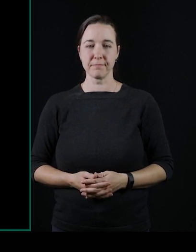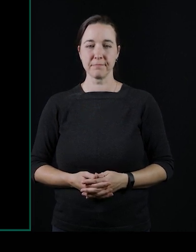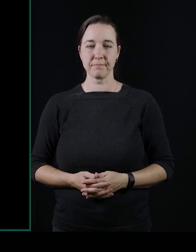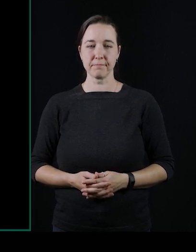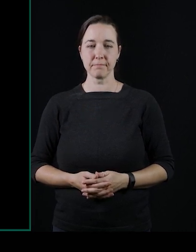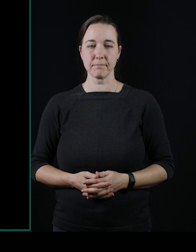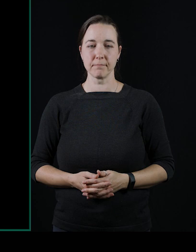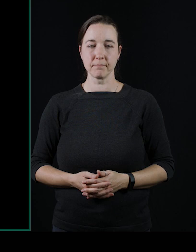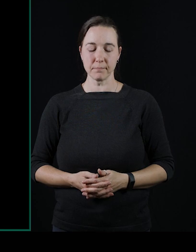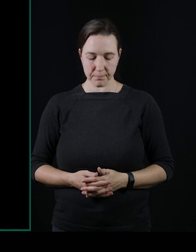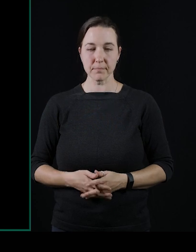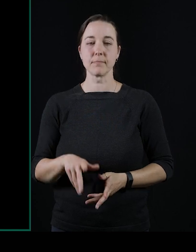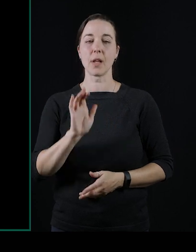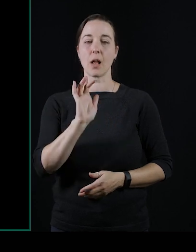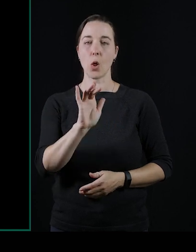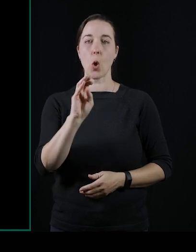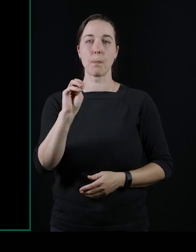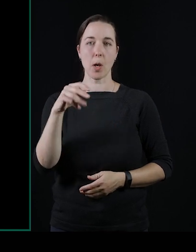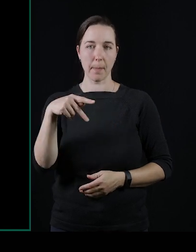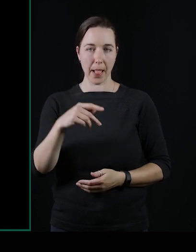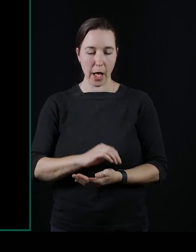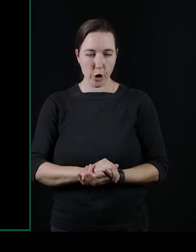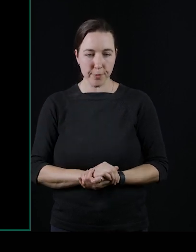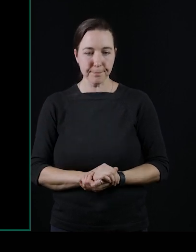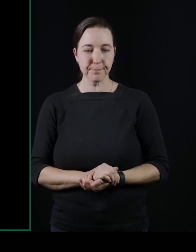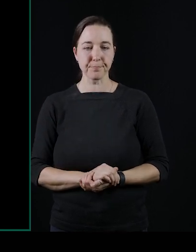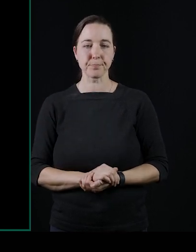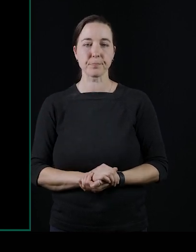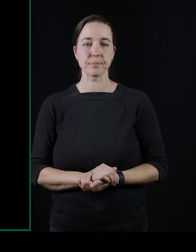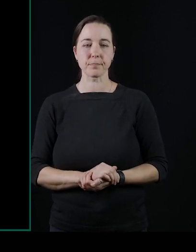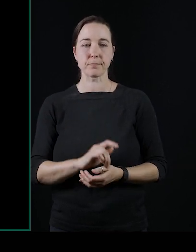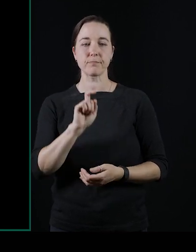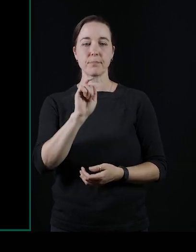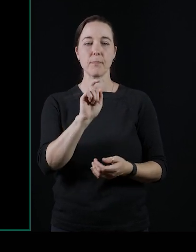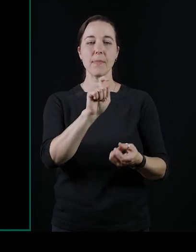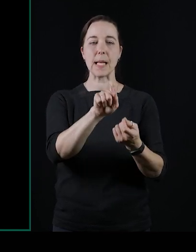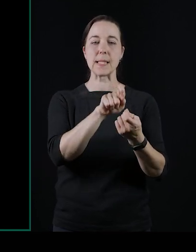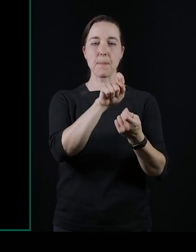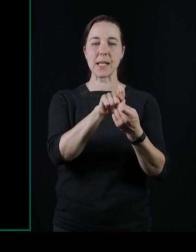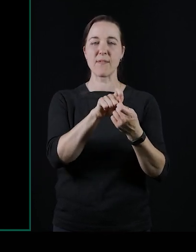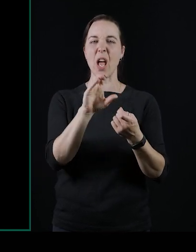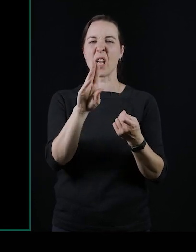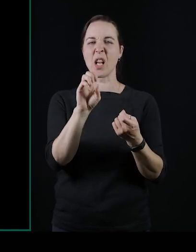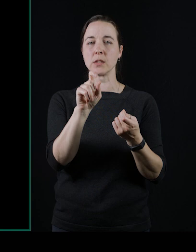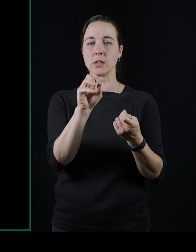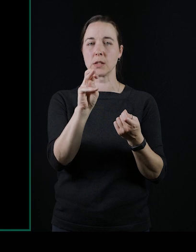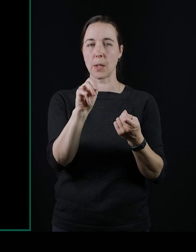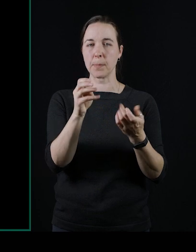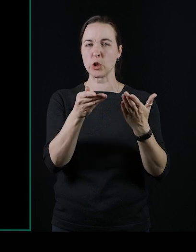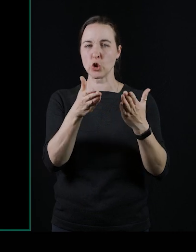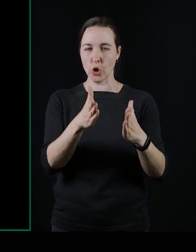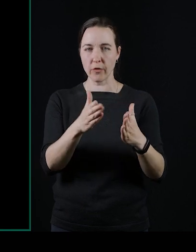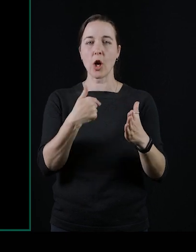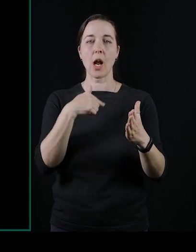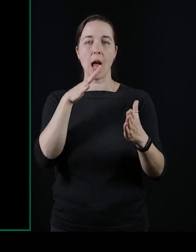We go to multiplayer option. We're going to specify a custom server. I'm going to copy paste the IP we got